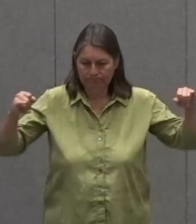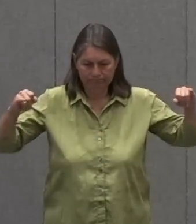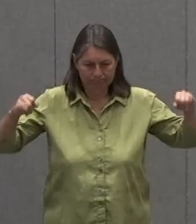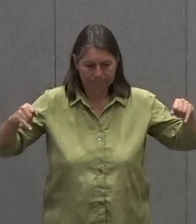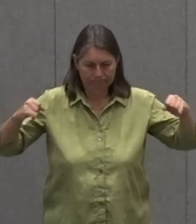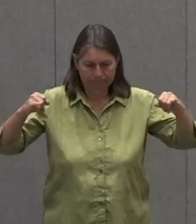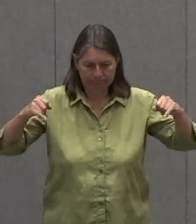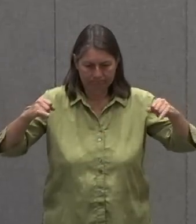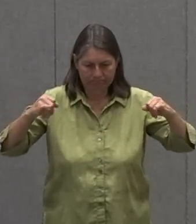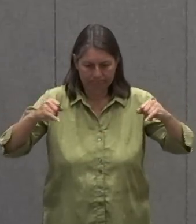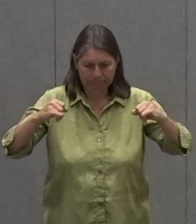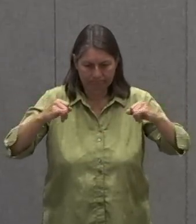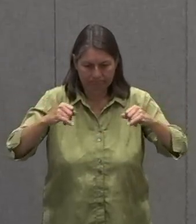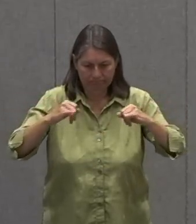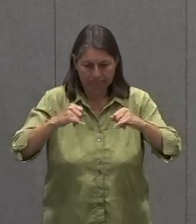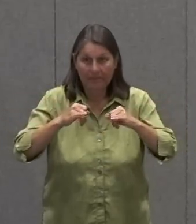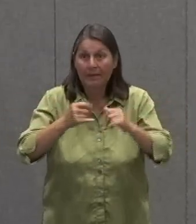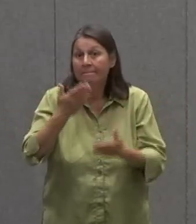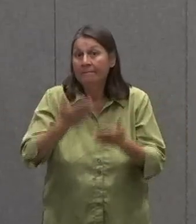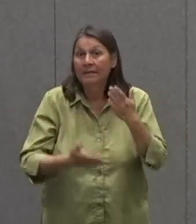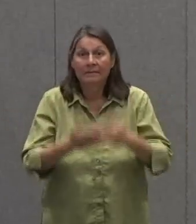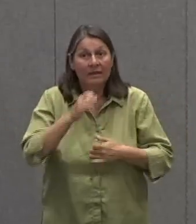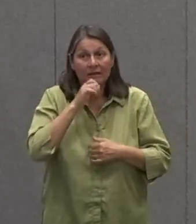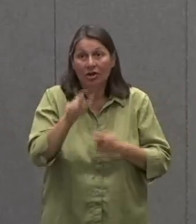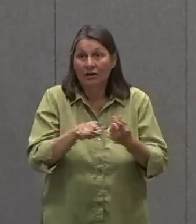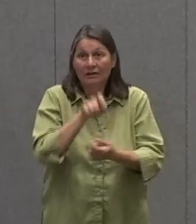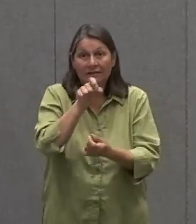They might not be exactly equal, but they're close enough for right now,